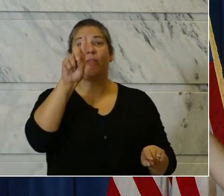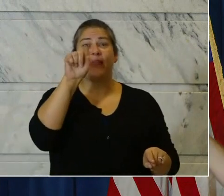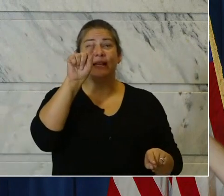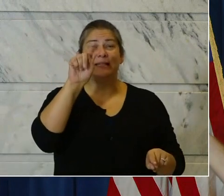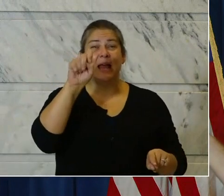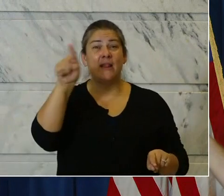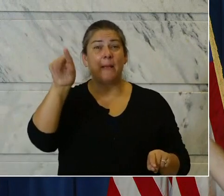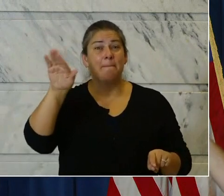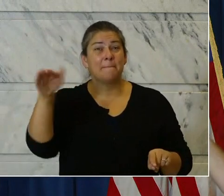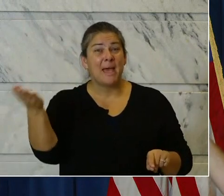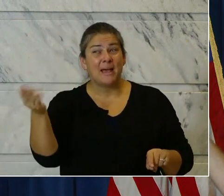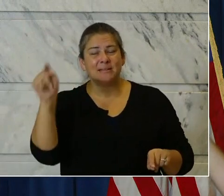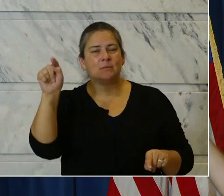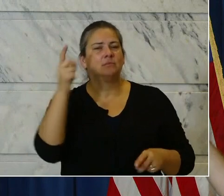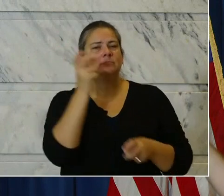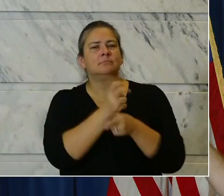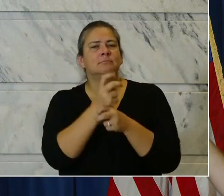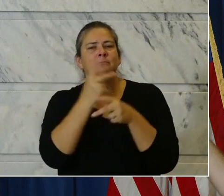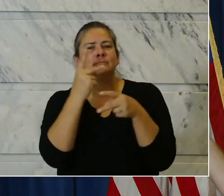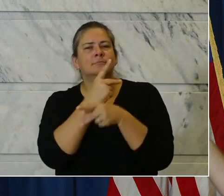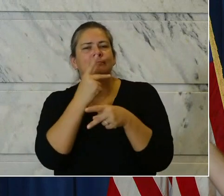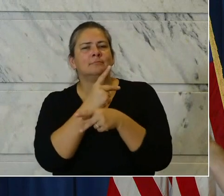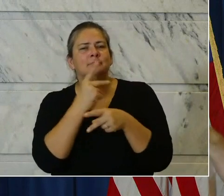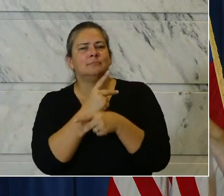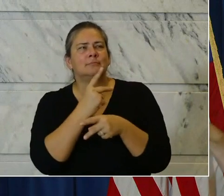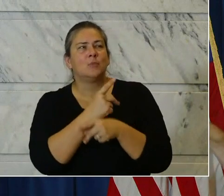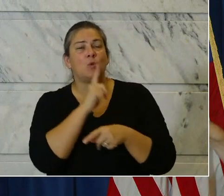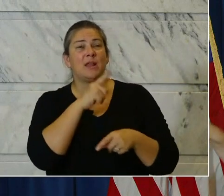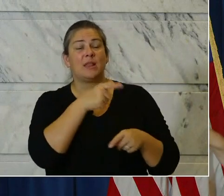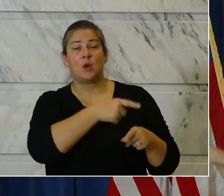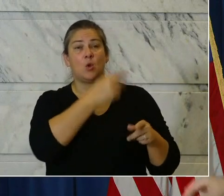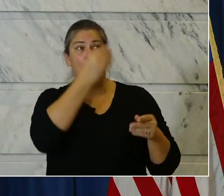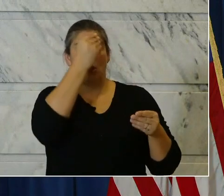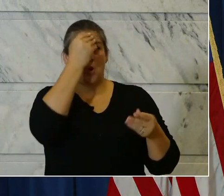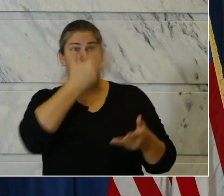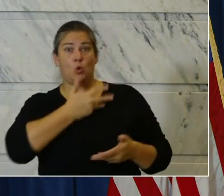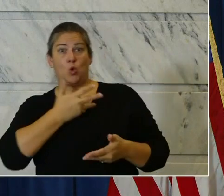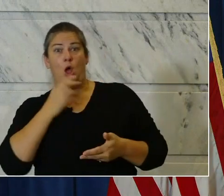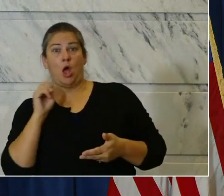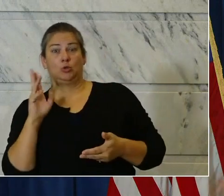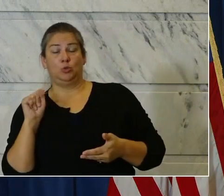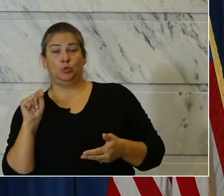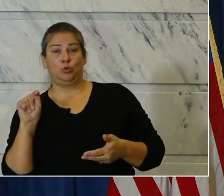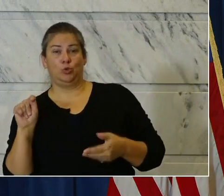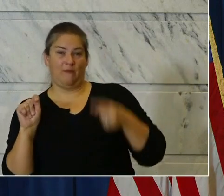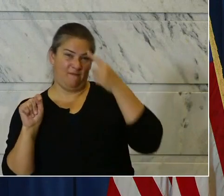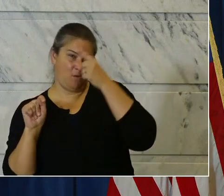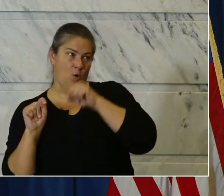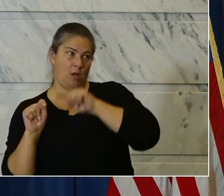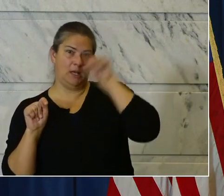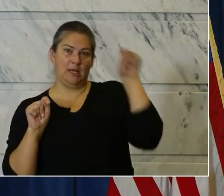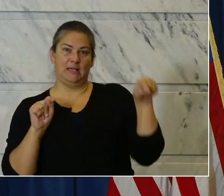WE'VE HAD. BY SIGNET DEGREE. OR IF YOU DO THE- DAY SOMEBODY PASSED AWAY WHICH REALLY CAN'T. CALCULATE SEPTEMBER UNTIL ABOUT